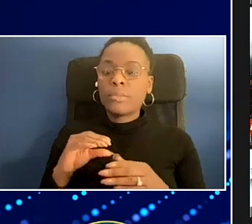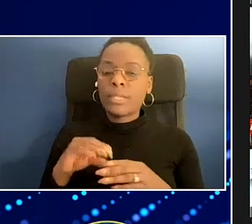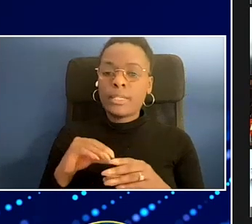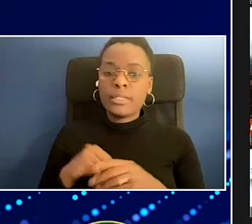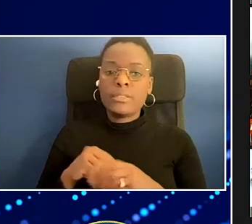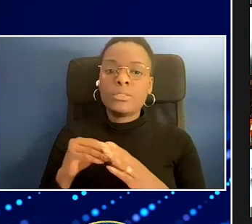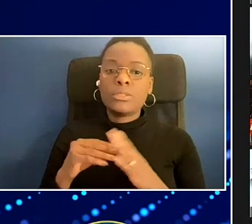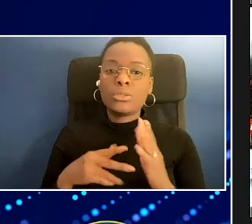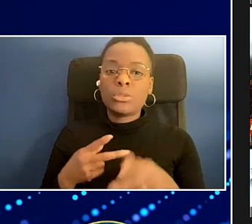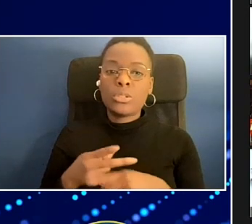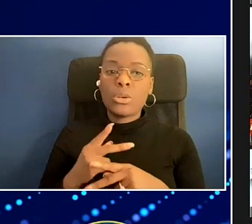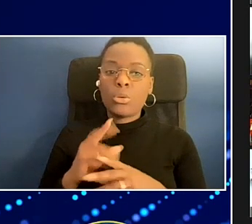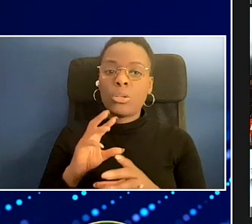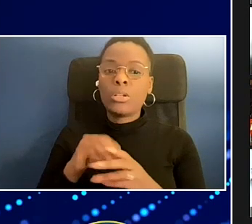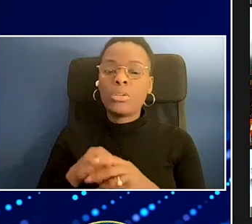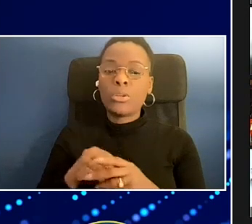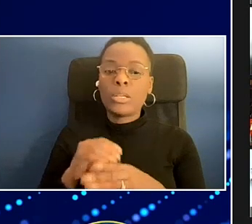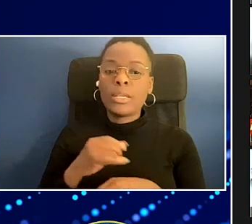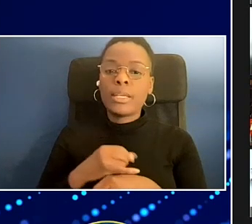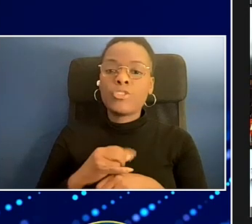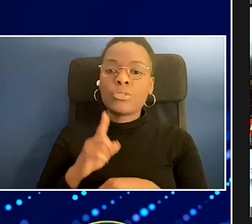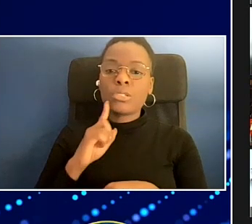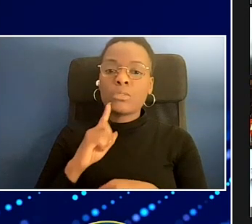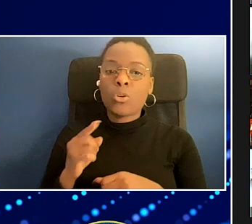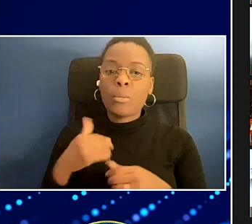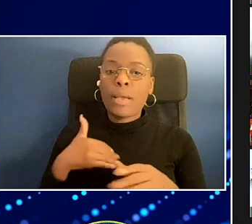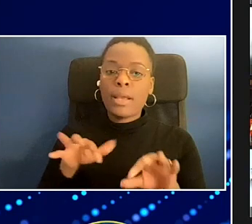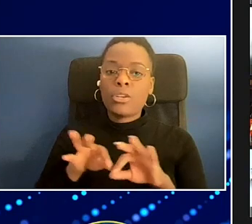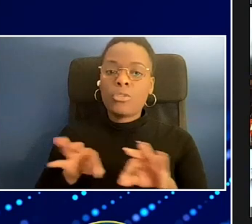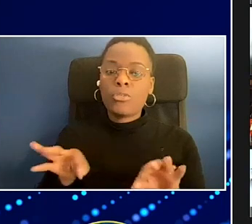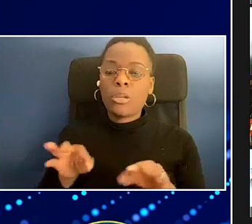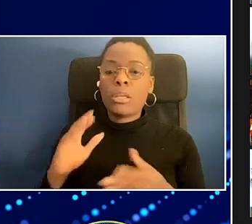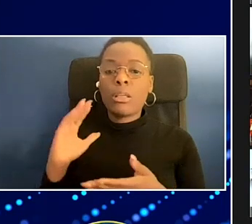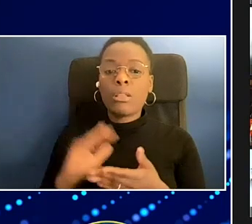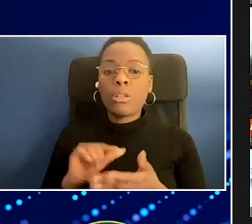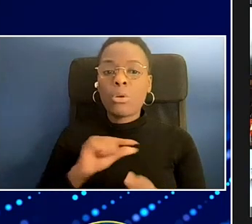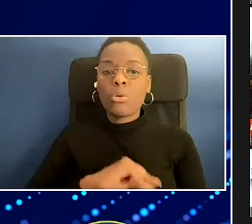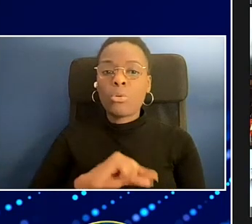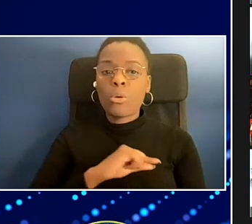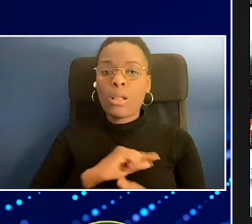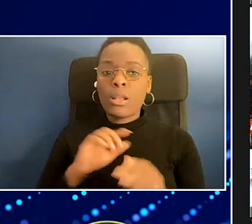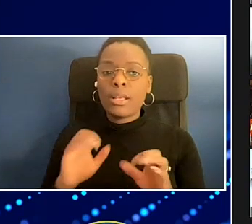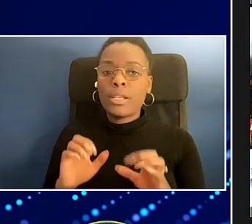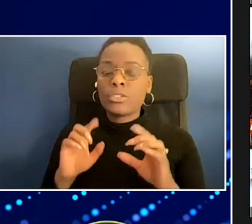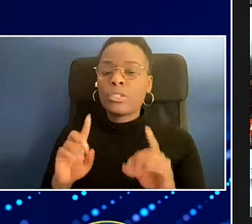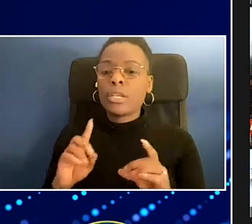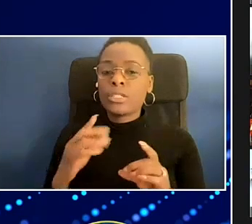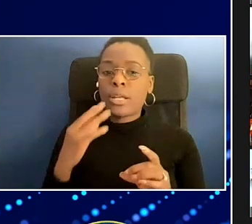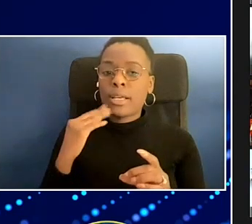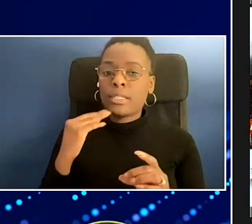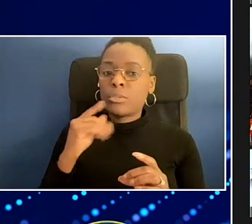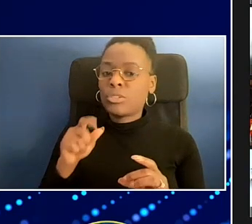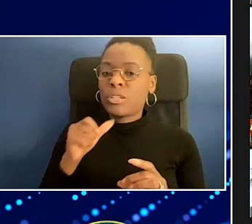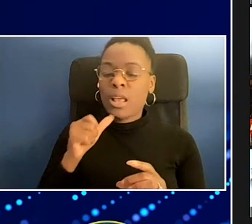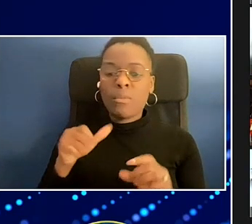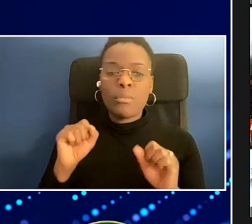The low quality of the education I experienced should not have been possible. It was not worth almost $100,000 in debt